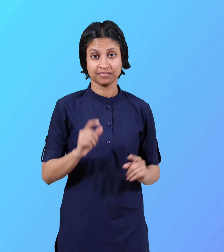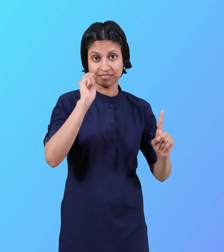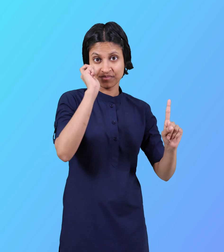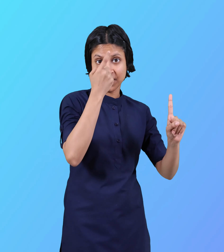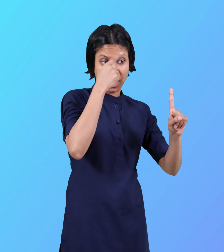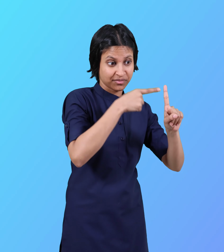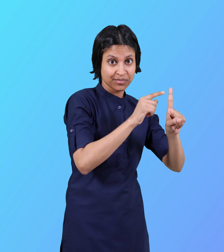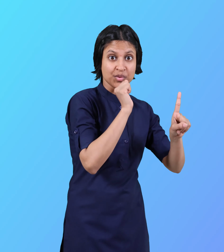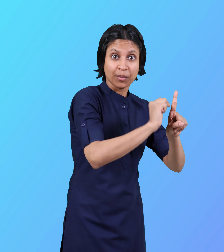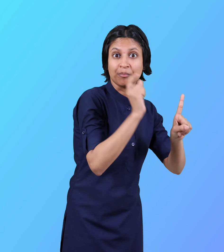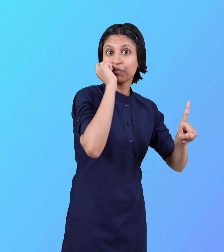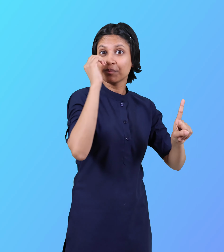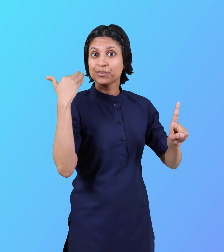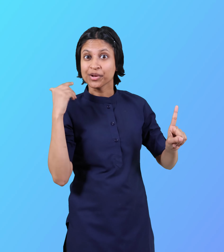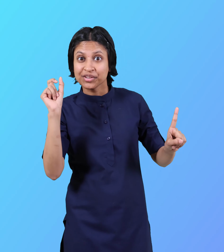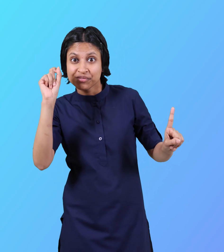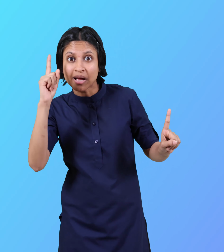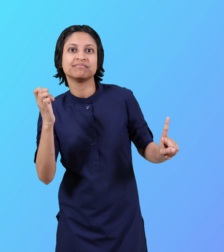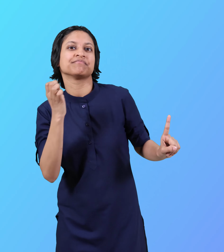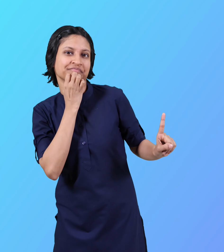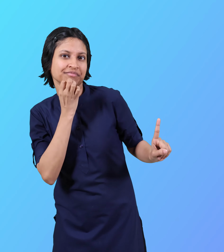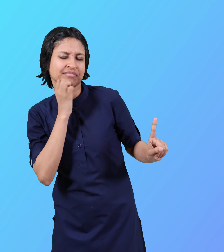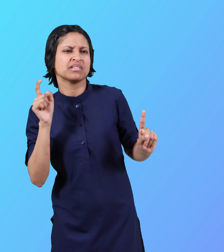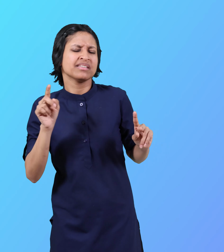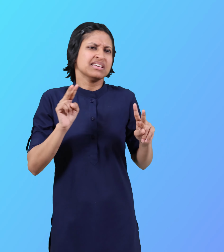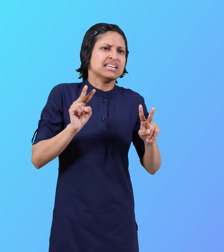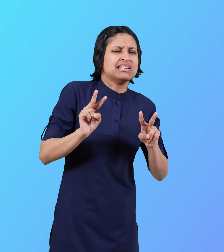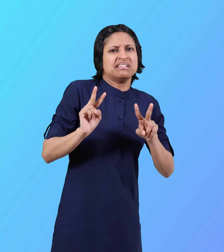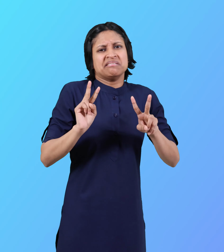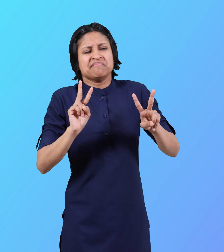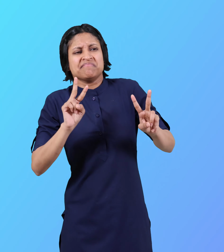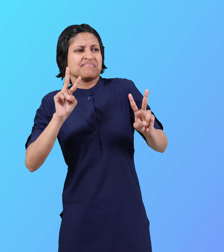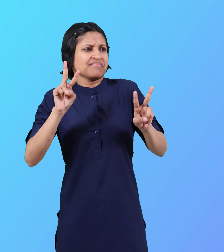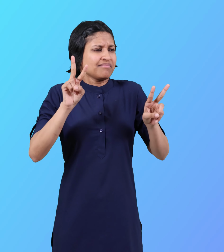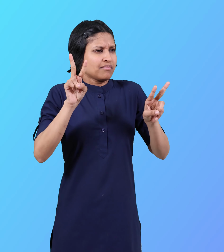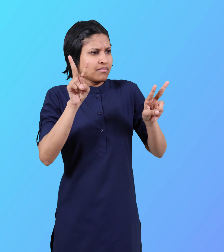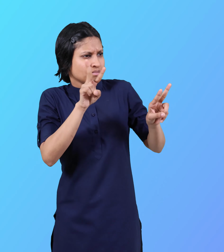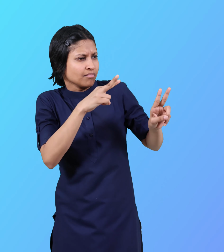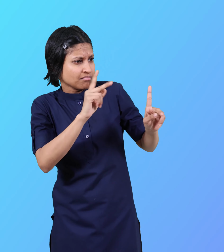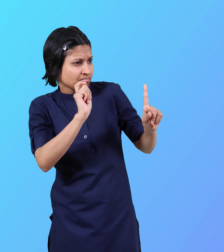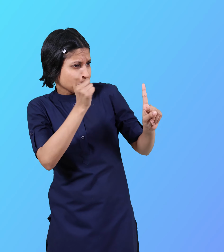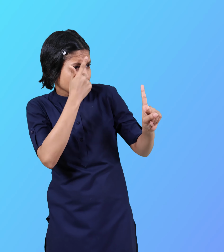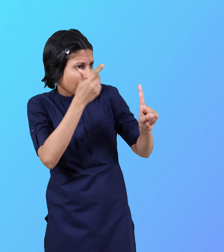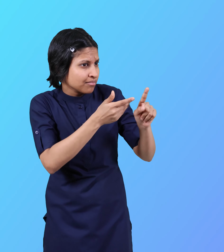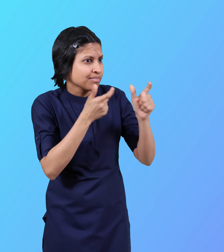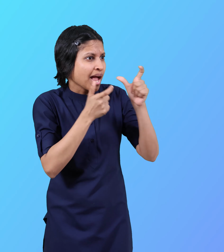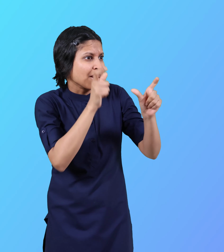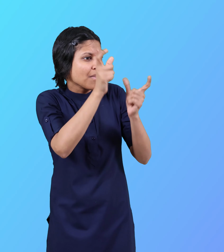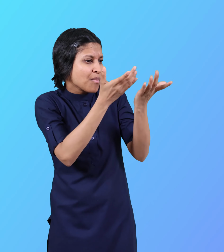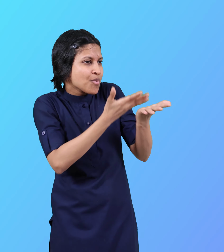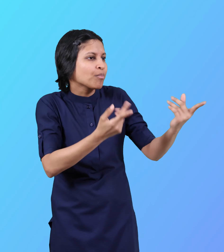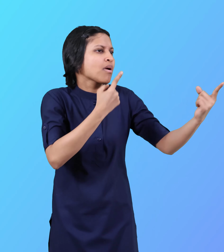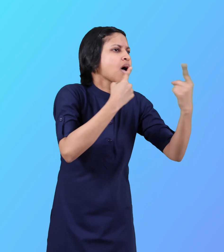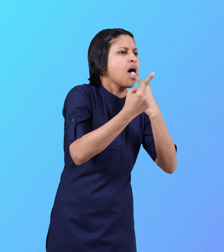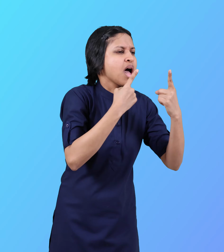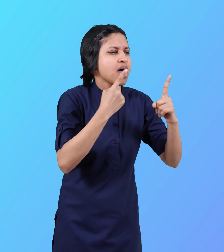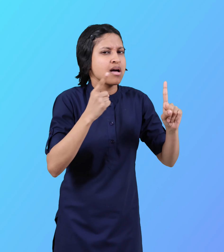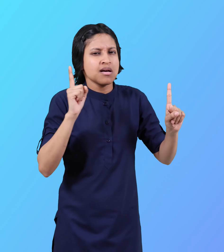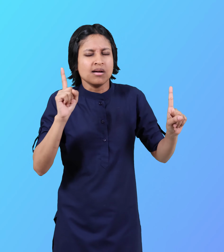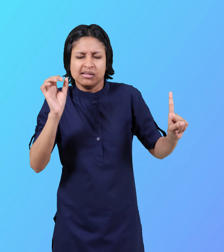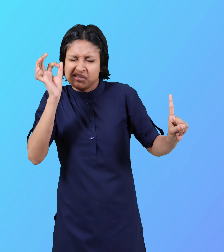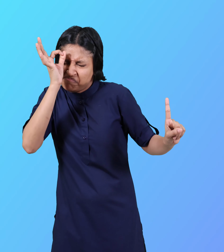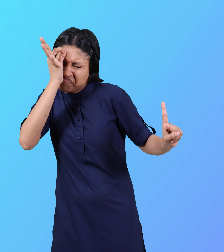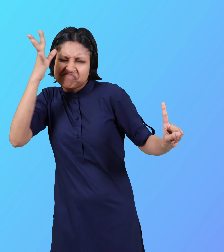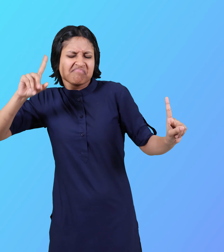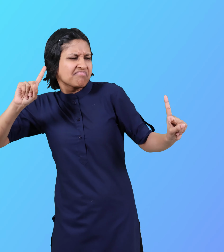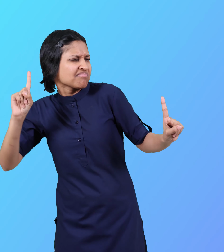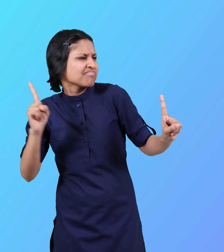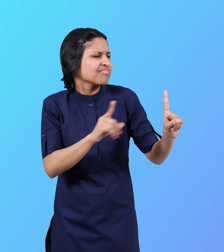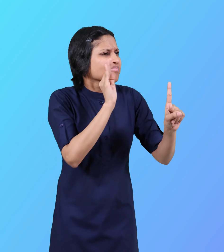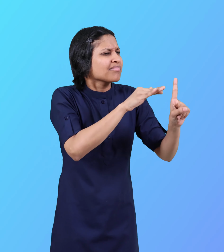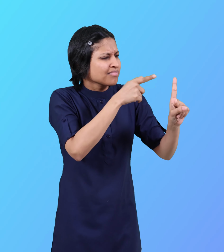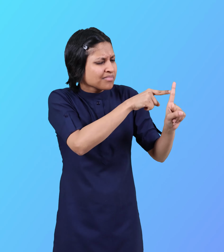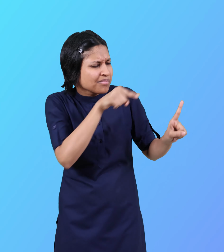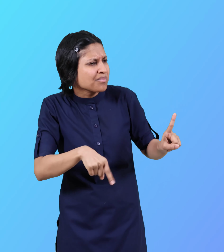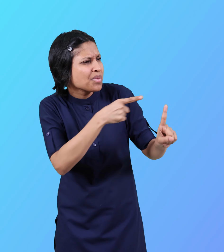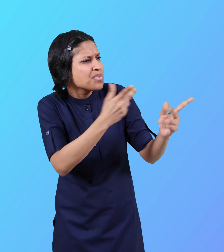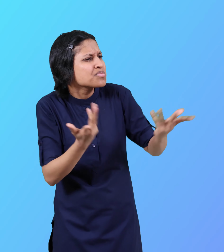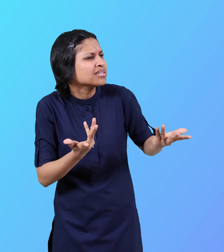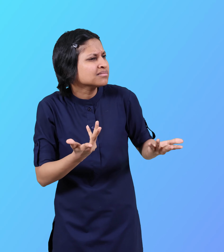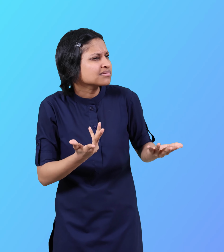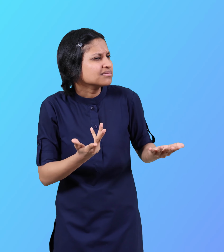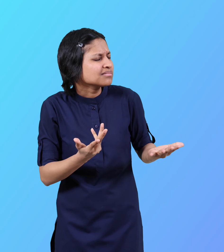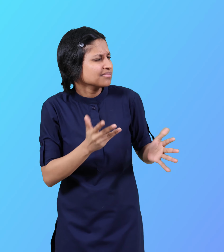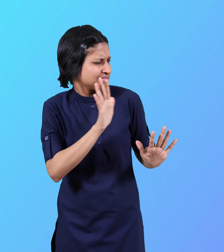David’s oldest brother Eliab heard David talking with the men and became angry. Eliab asked David, “Why are you here?